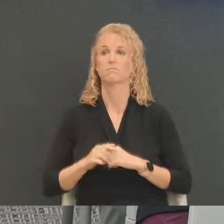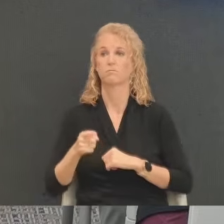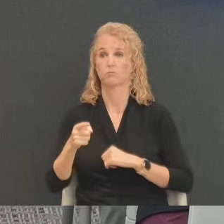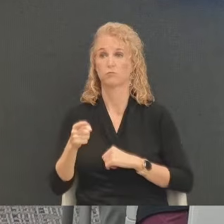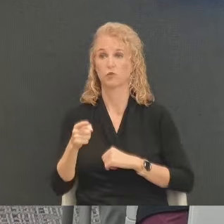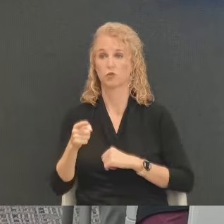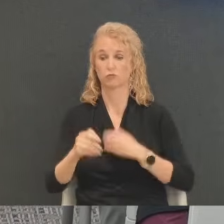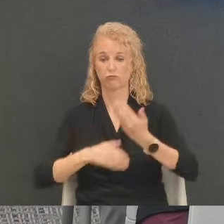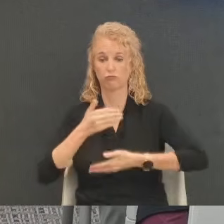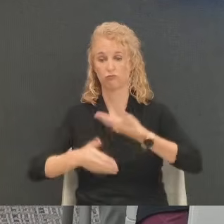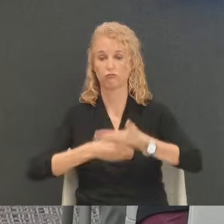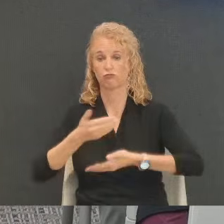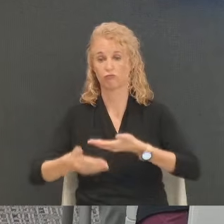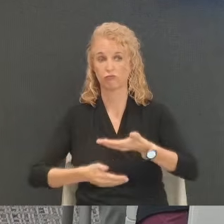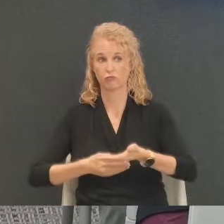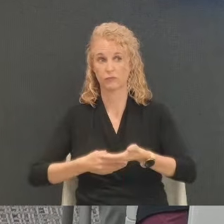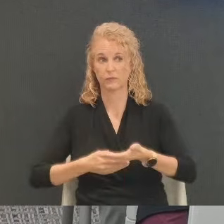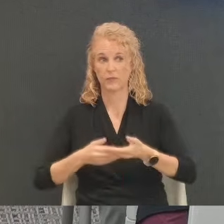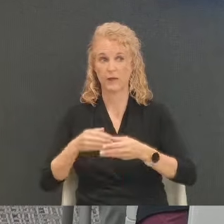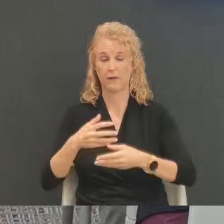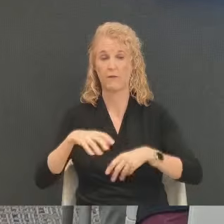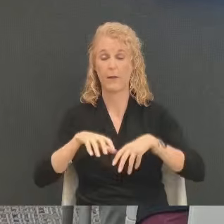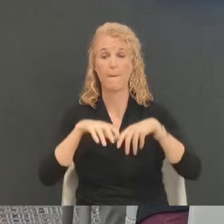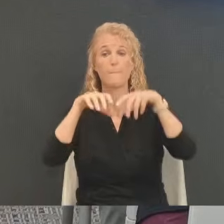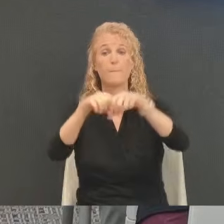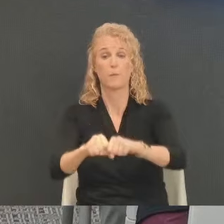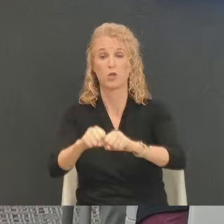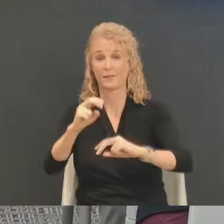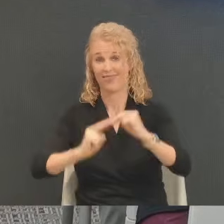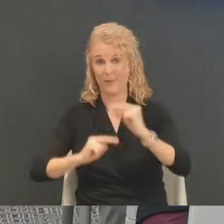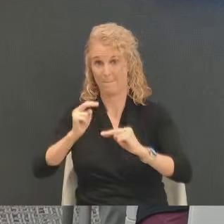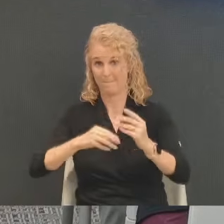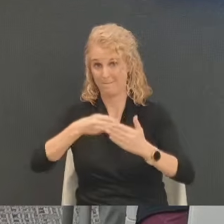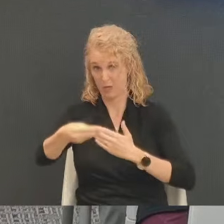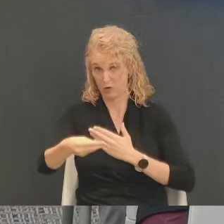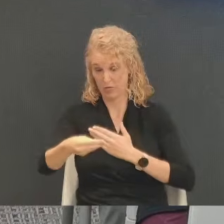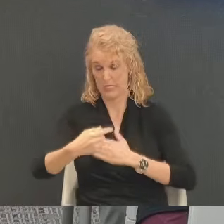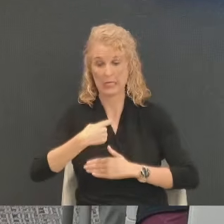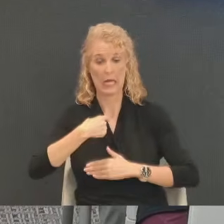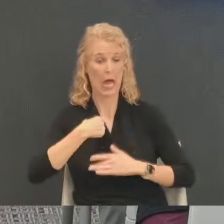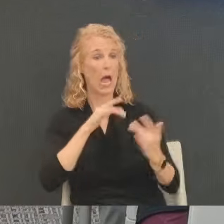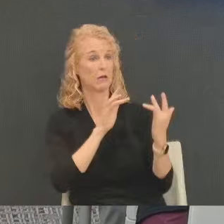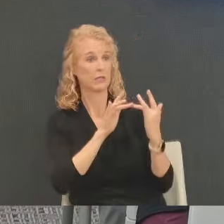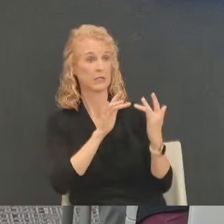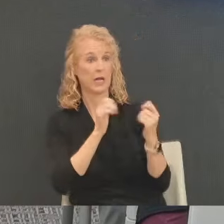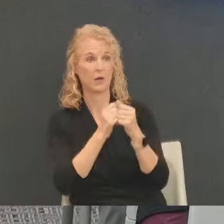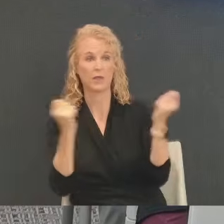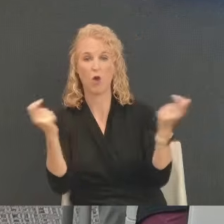through the process of obtaining the building I was in contact with everybody because I had